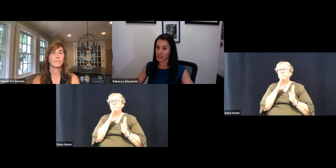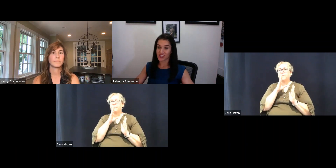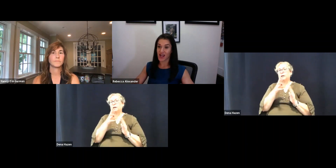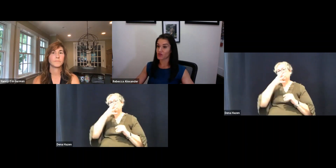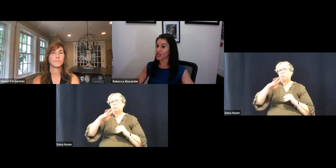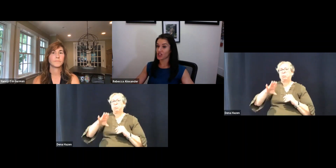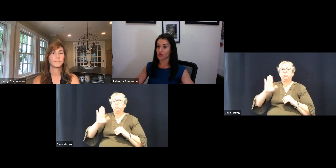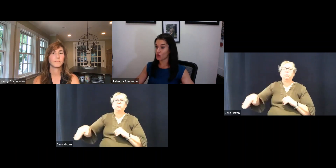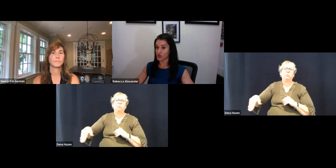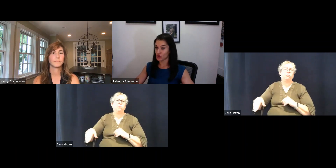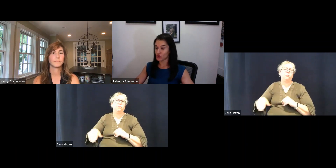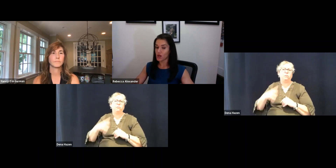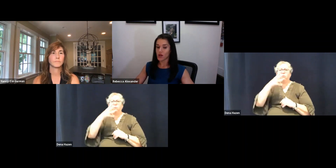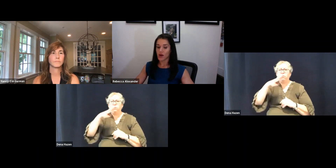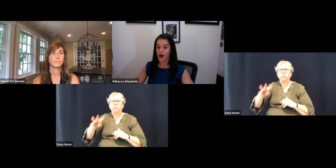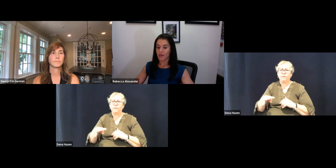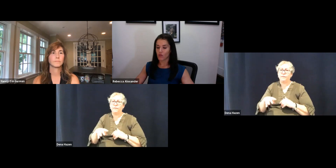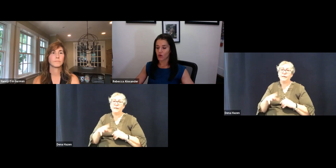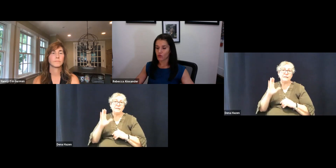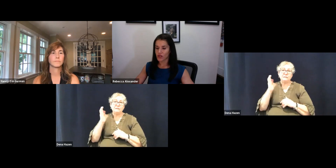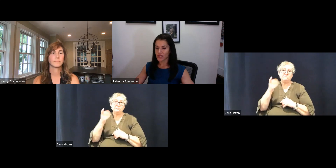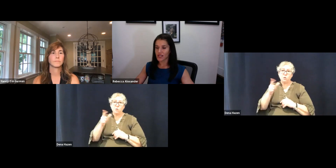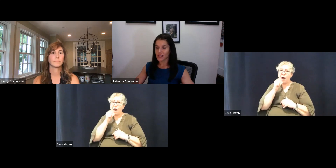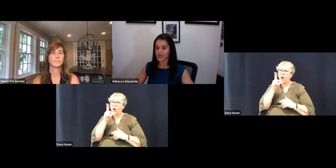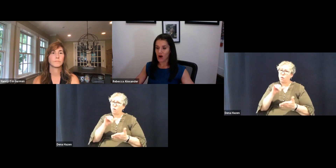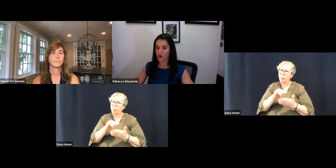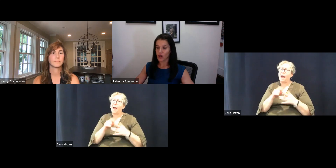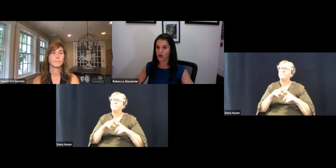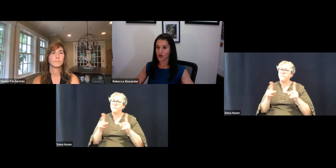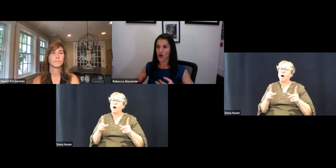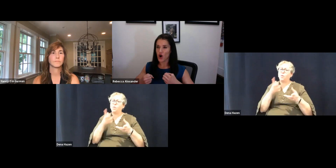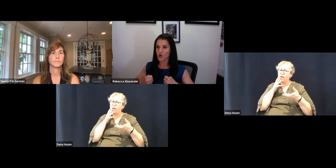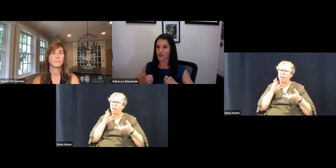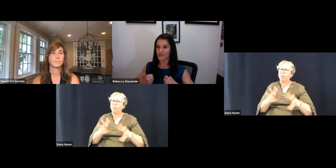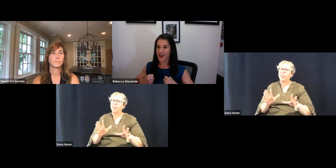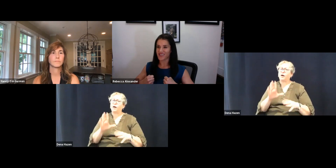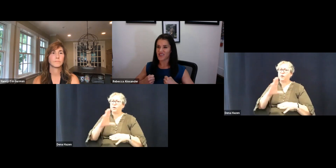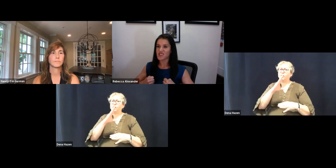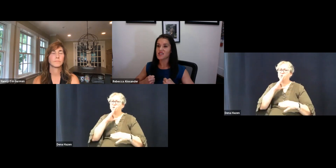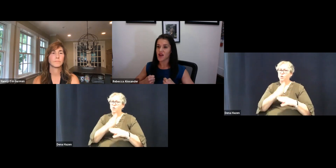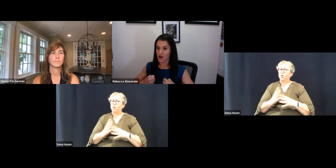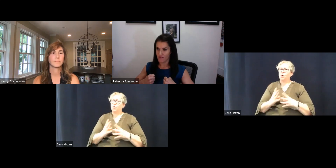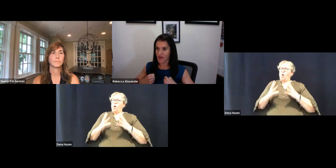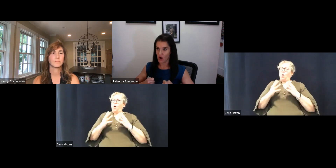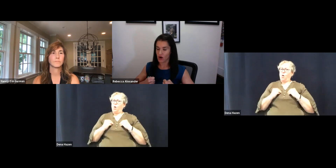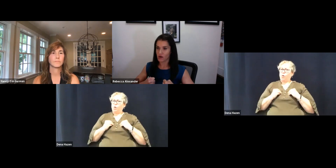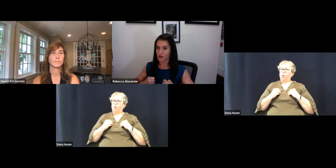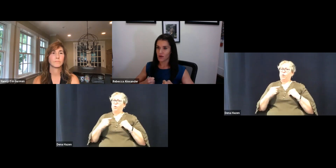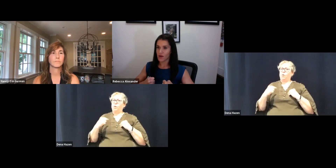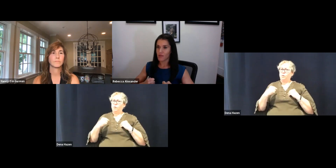which it sounds like you don't do, will really allow her to own the fact that this is not fair.